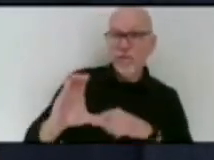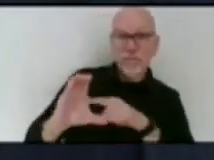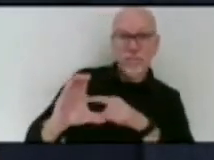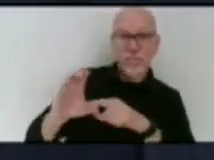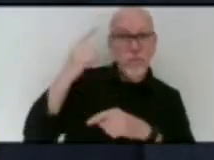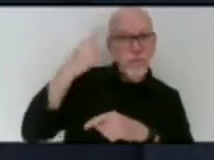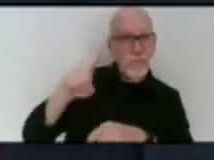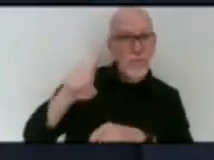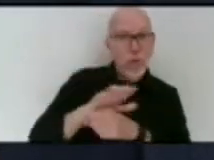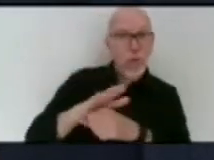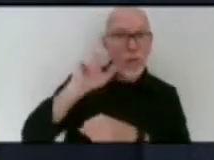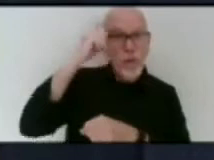type co bit efforts.